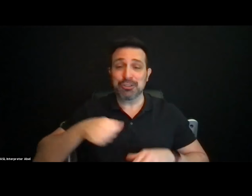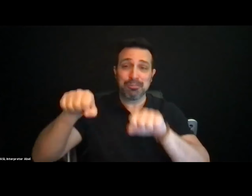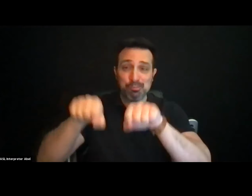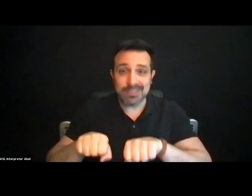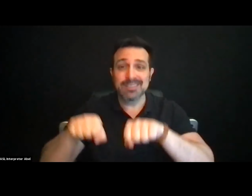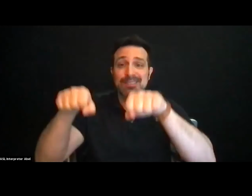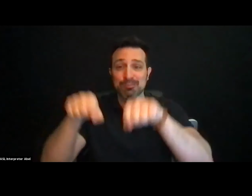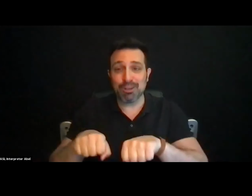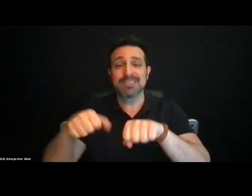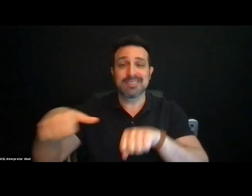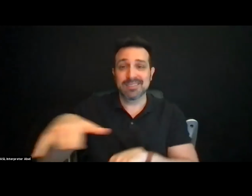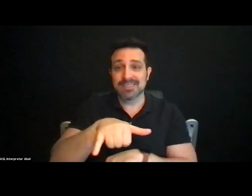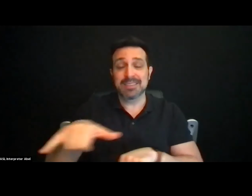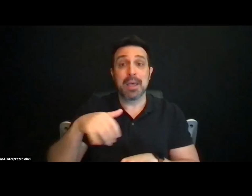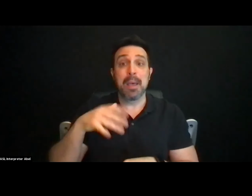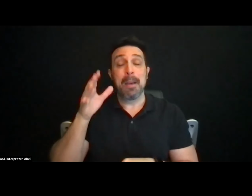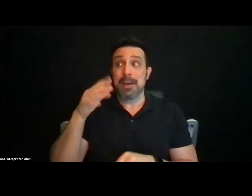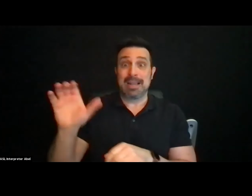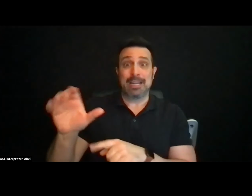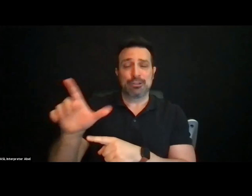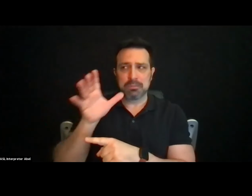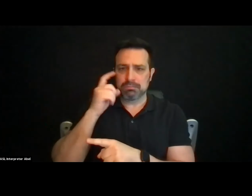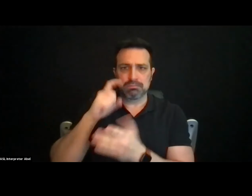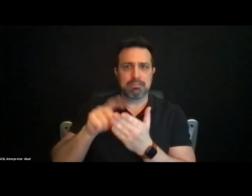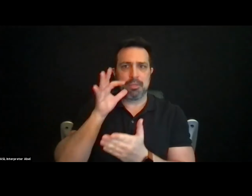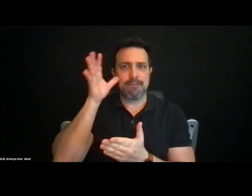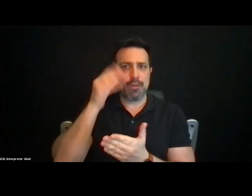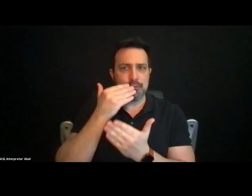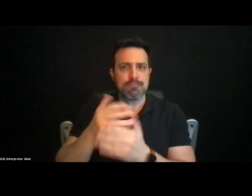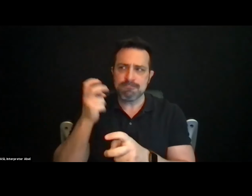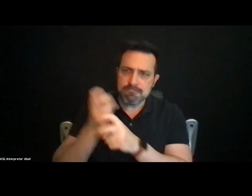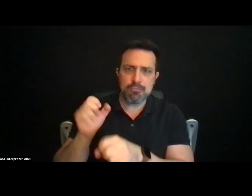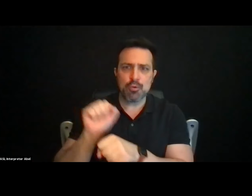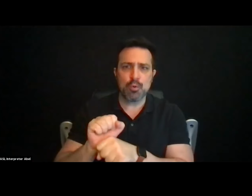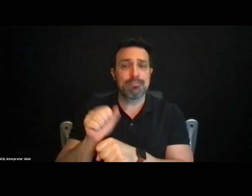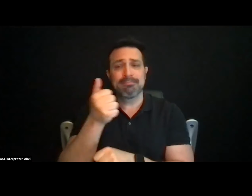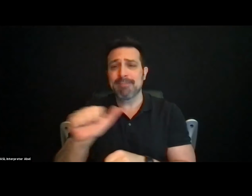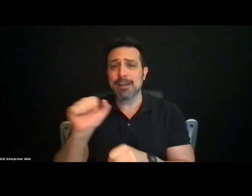head to head with anyone in an ironing competition and I'm not too shabby at pressing men's